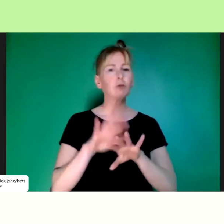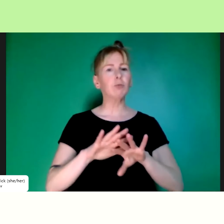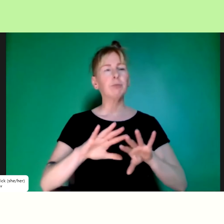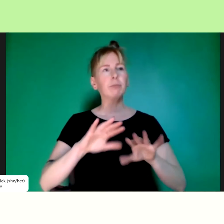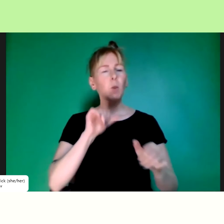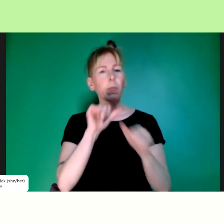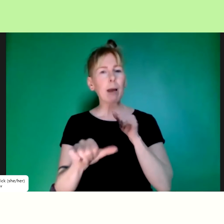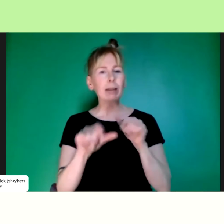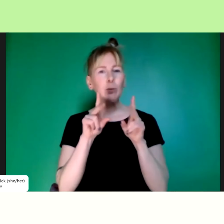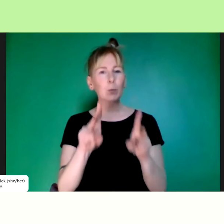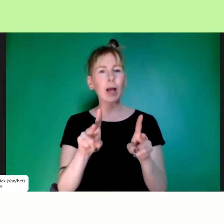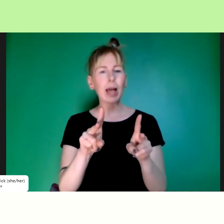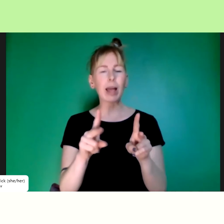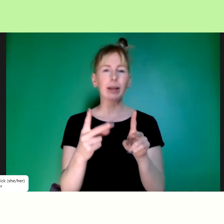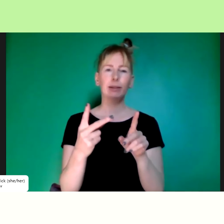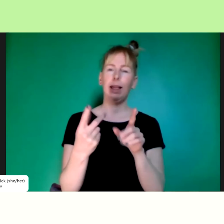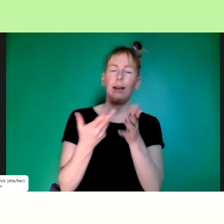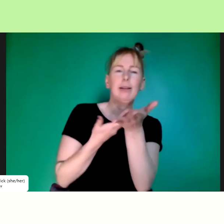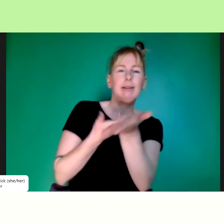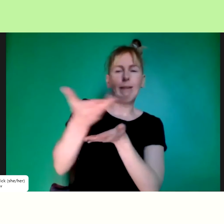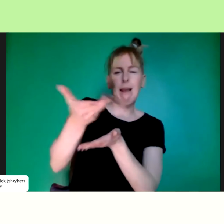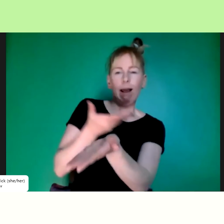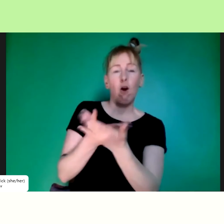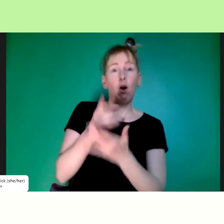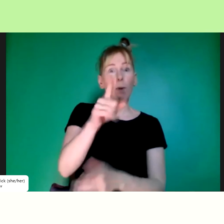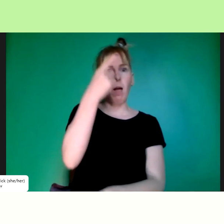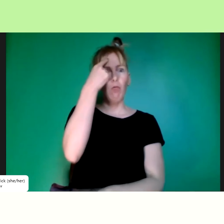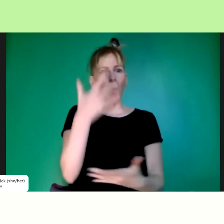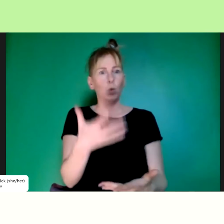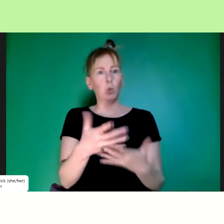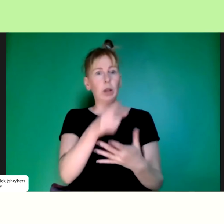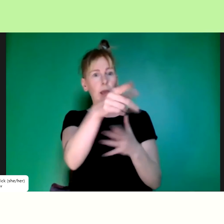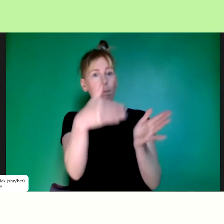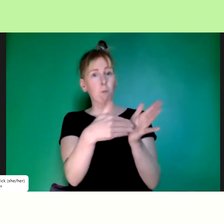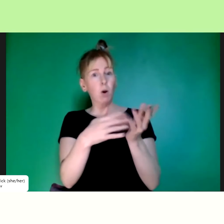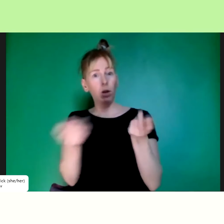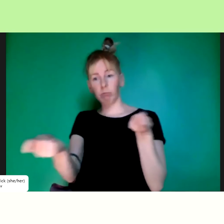great job at taking loads of questions today. So thank you so much for doing that.